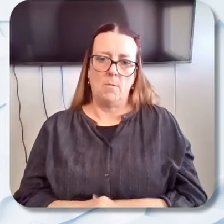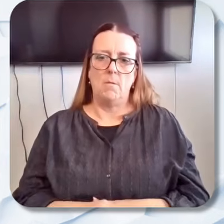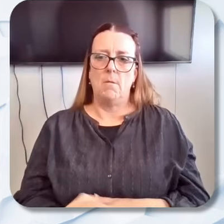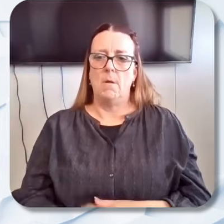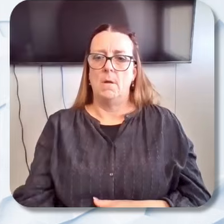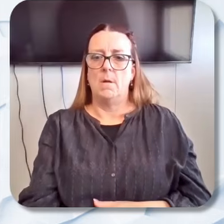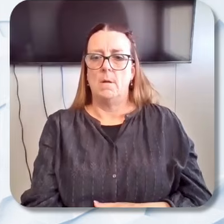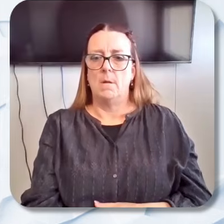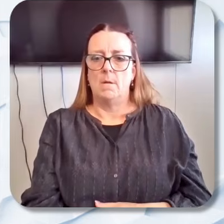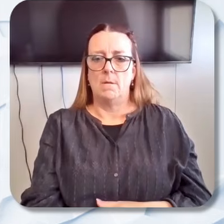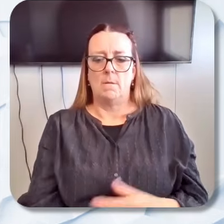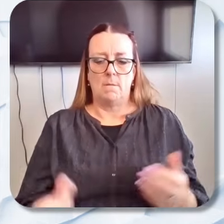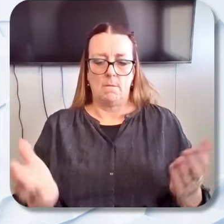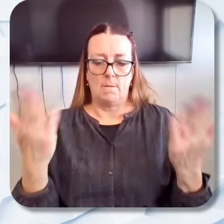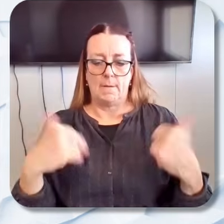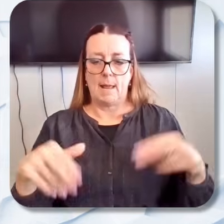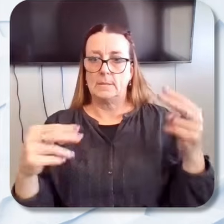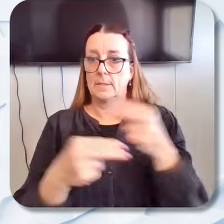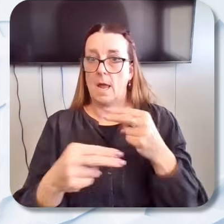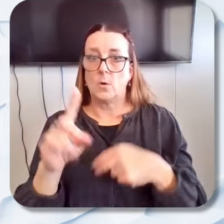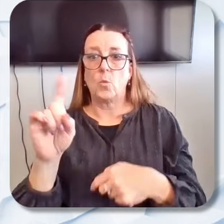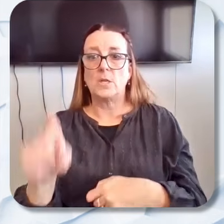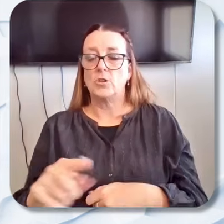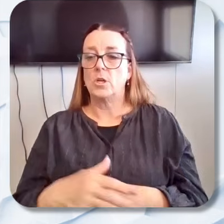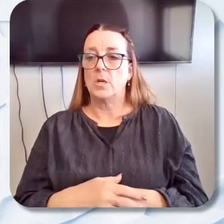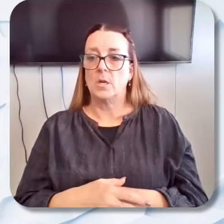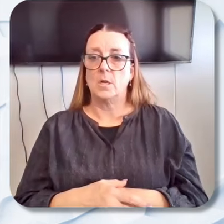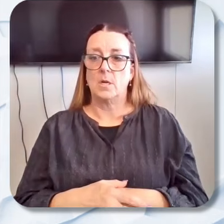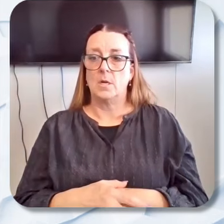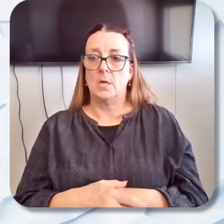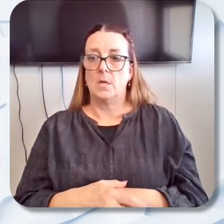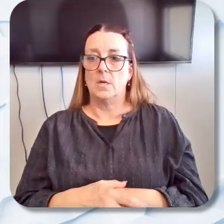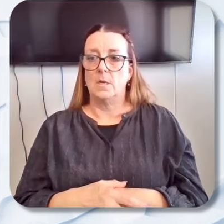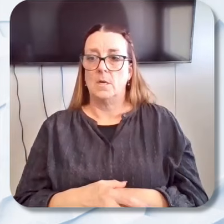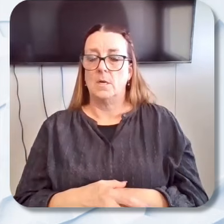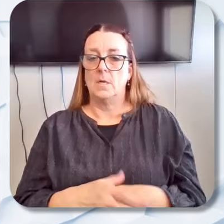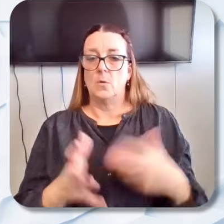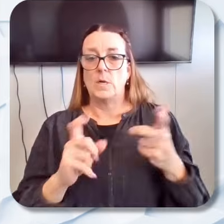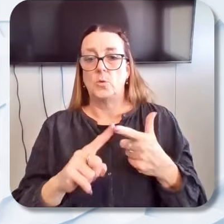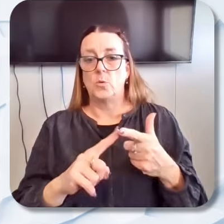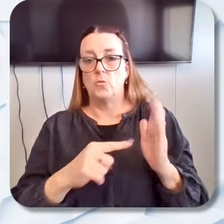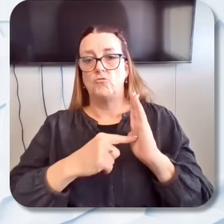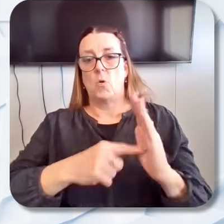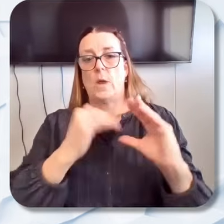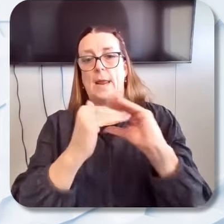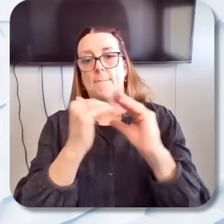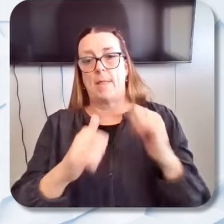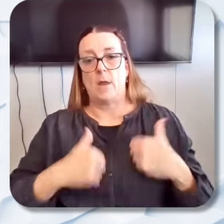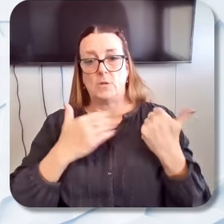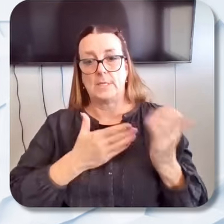The next slide is just questions right? This is just questions. Do you want to pull up the website, not the website, the email back up that way people